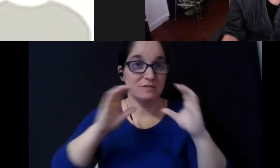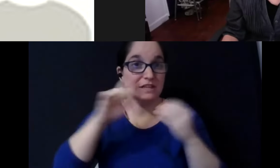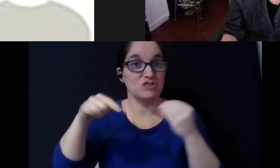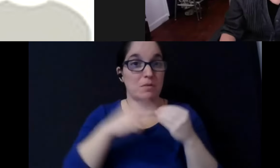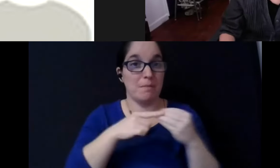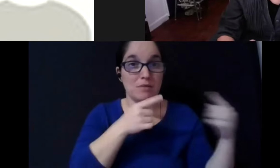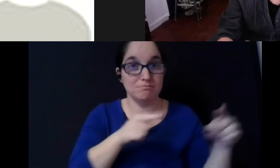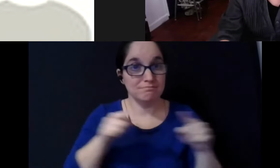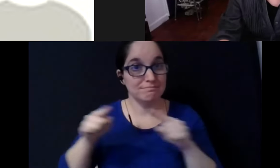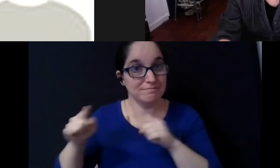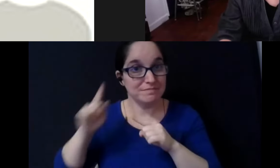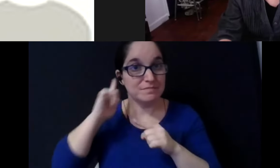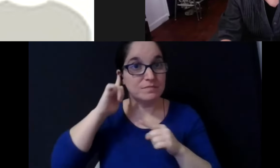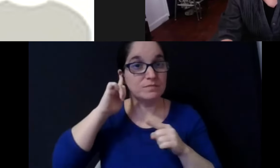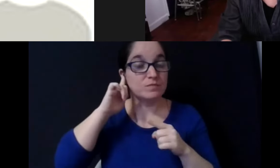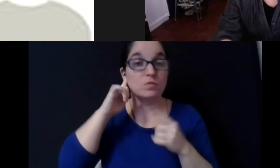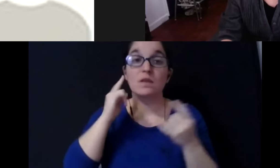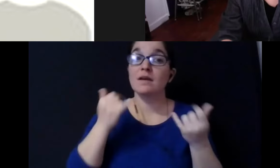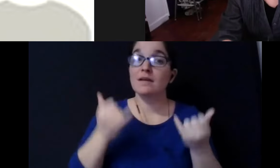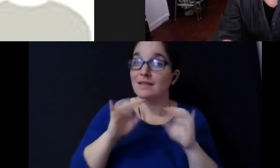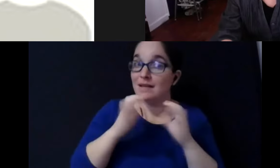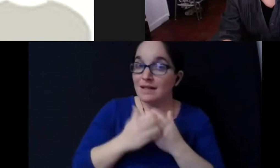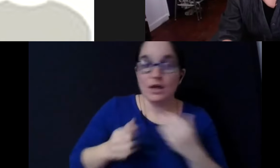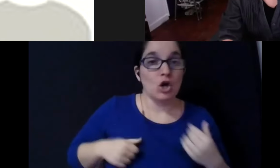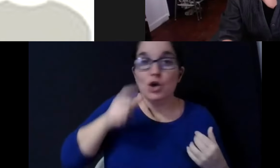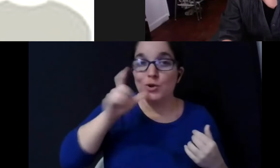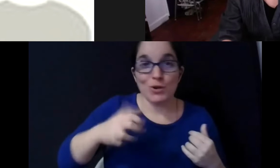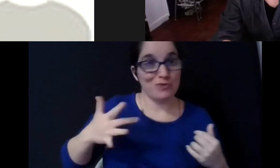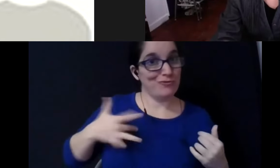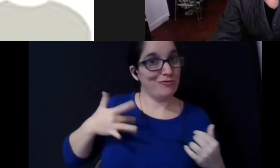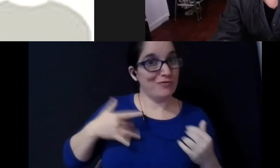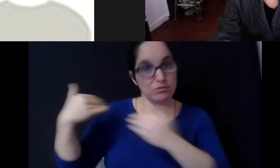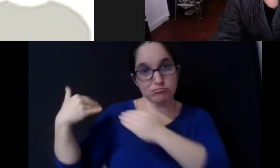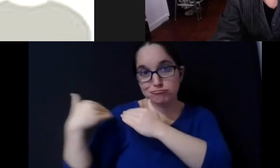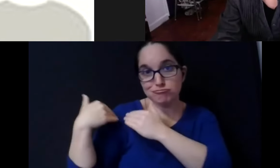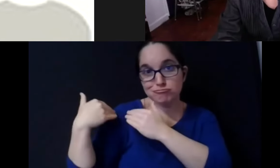that you don't have to feel responsible to represent your people but, you know, can select